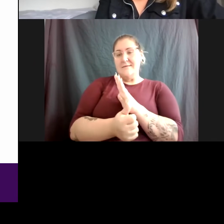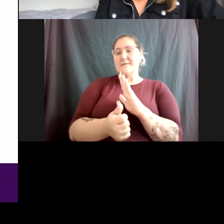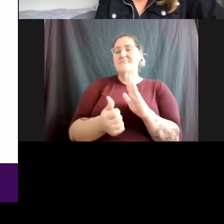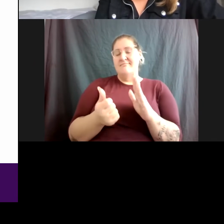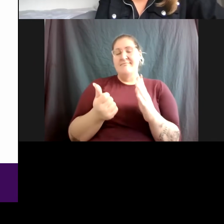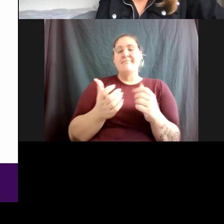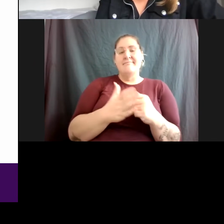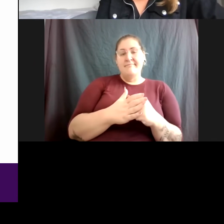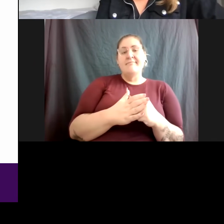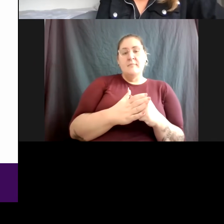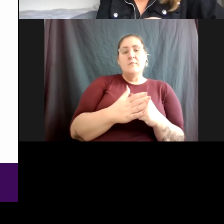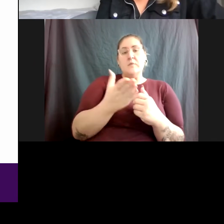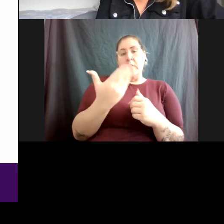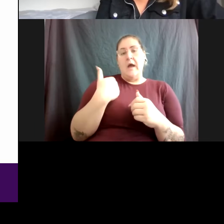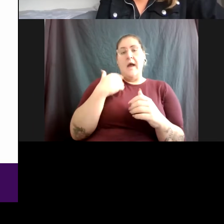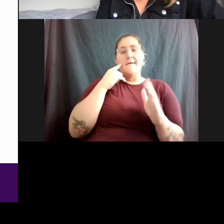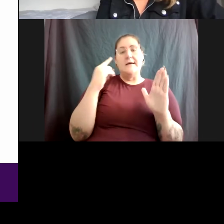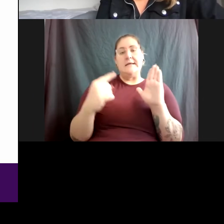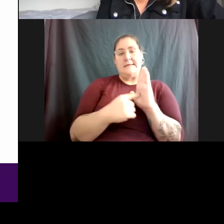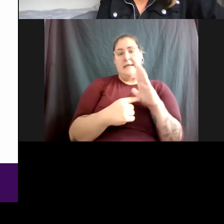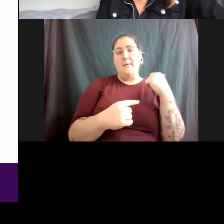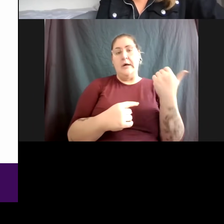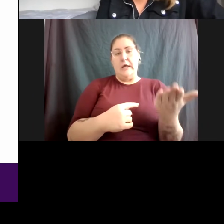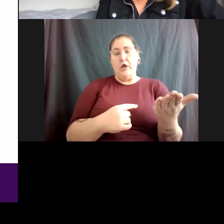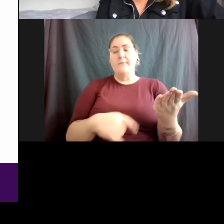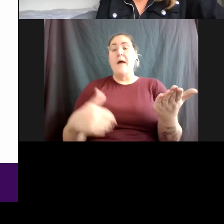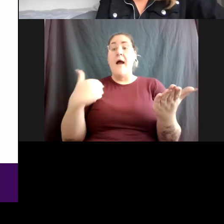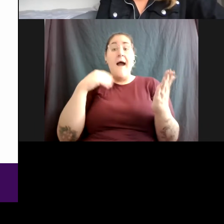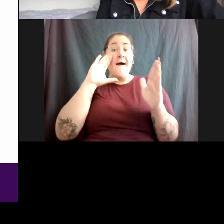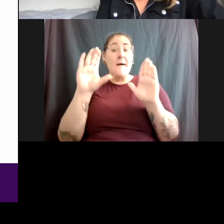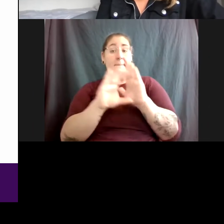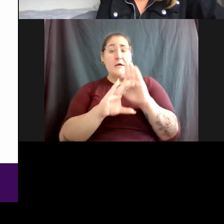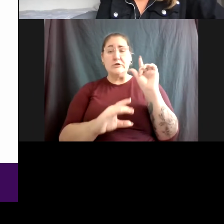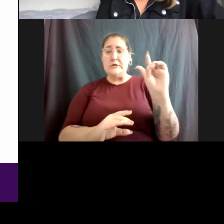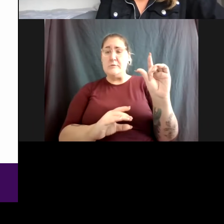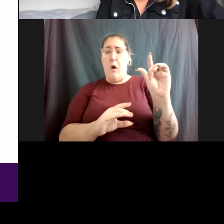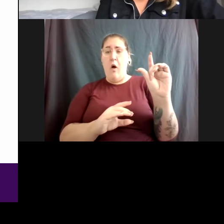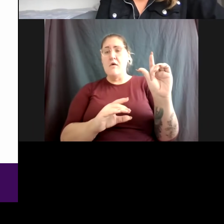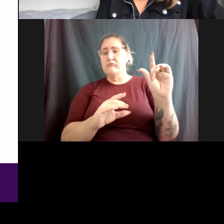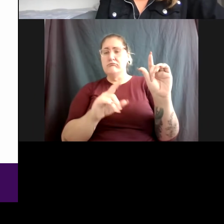we have got an avatar, a small round circle, but big enough to target with your mouse.